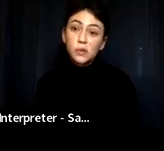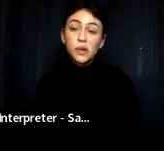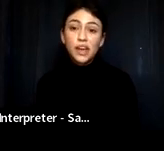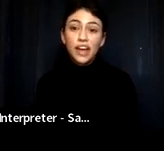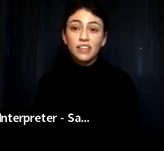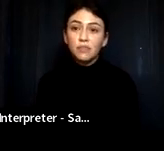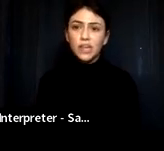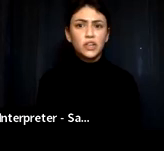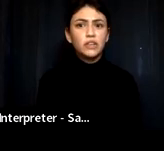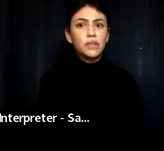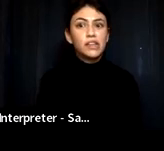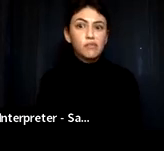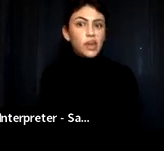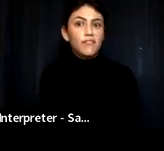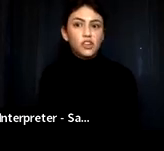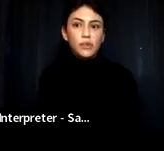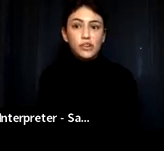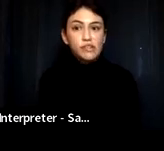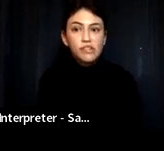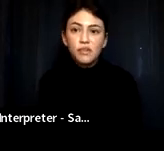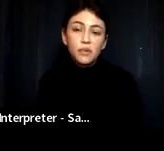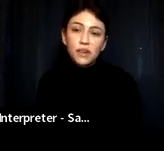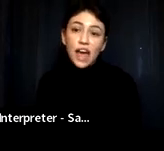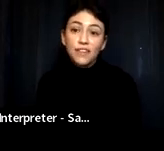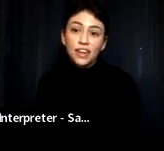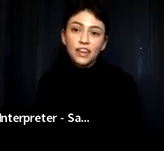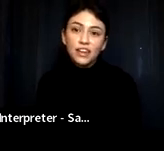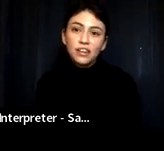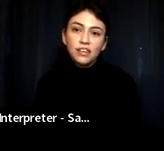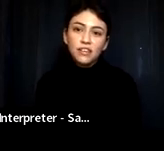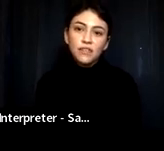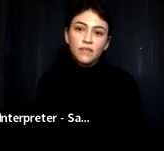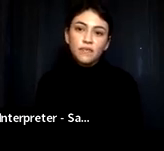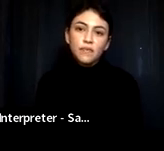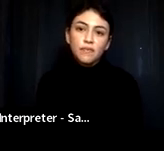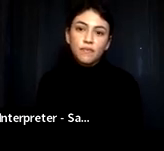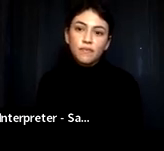But I couldn't, because we didn't have interpreters. We wouldn't have any.